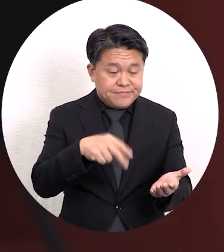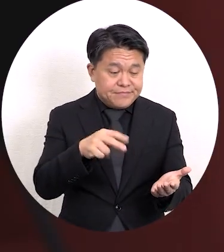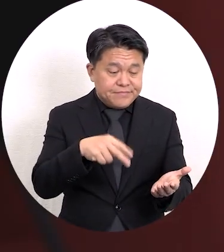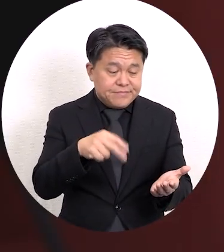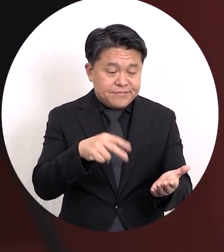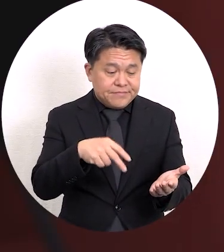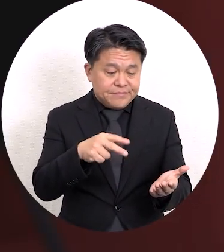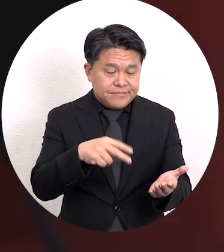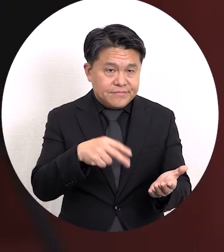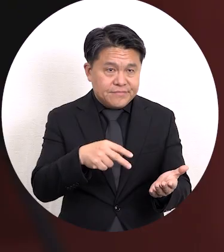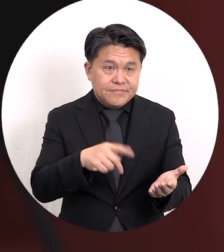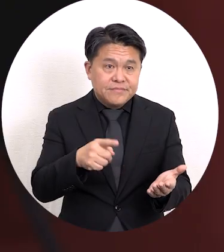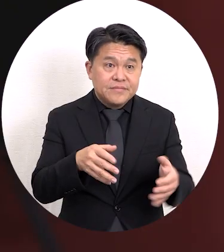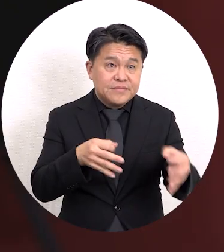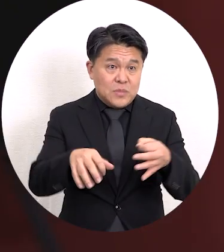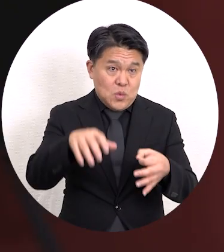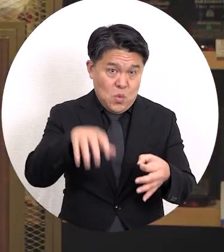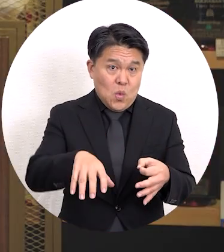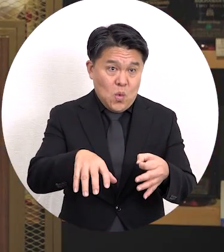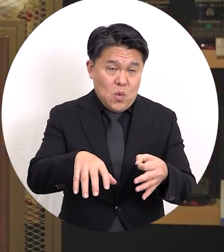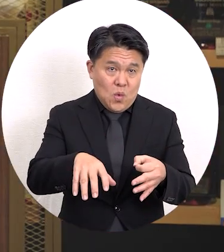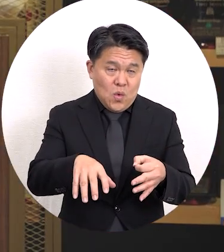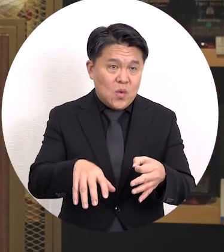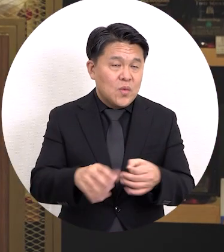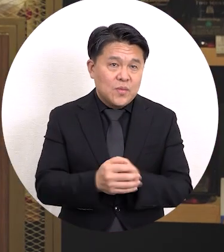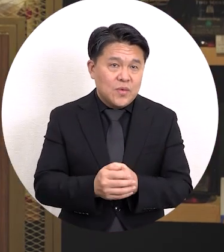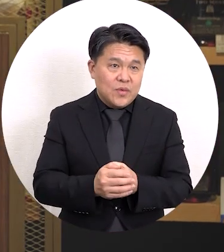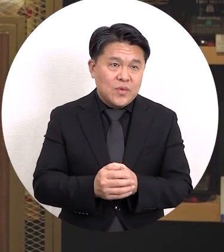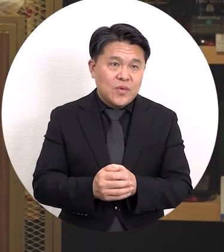but it was in a store, in the wine section.